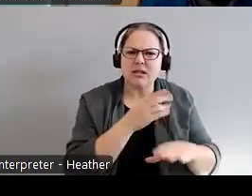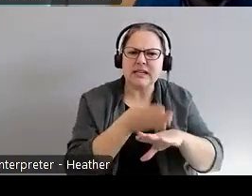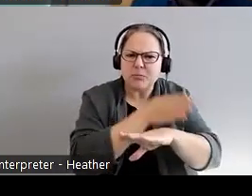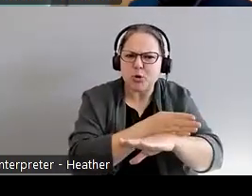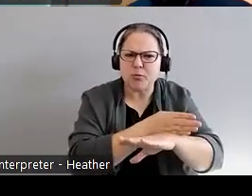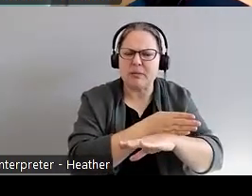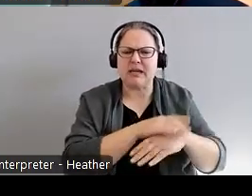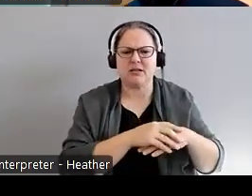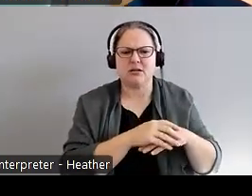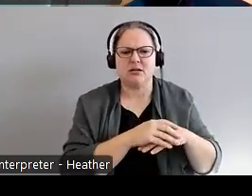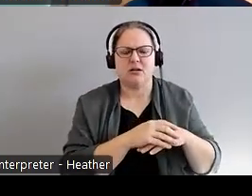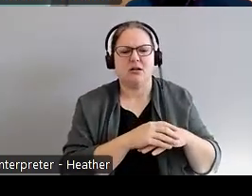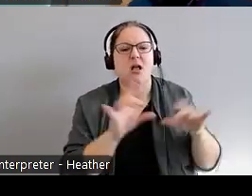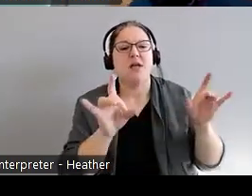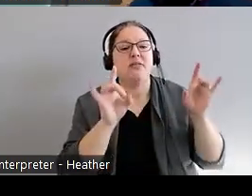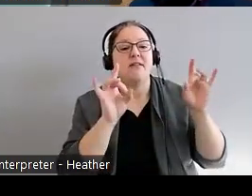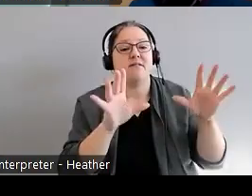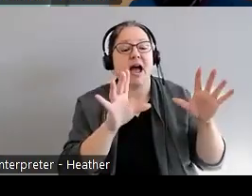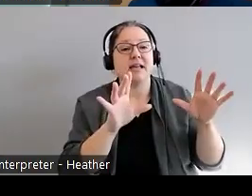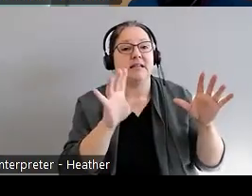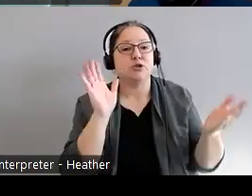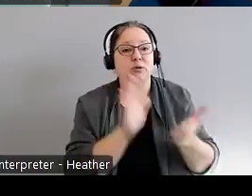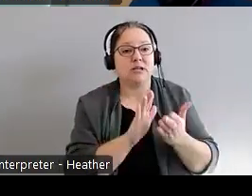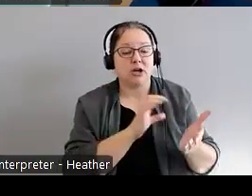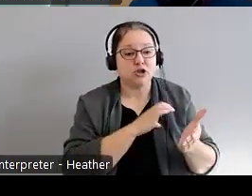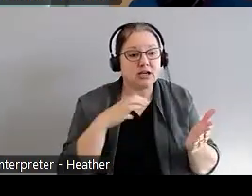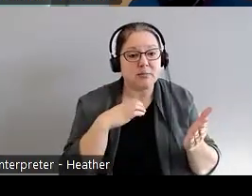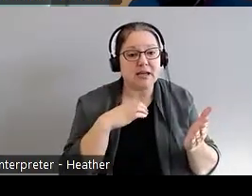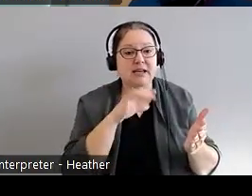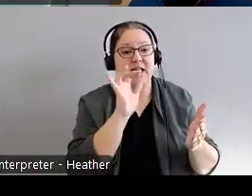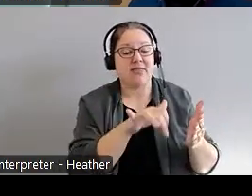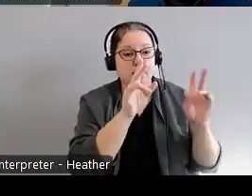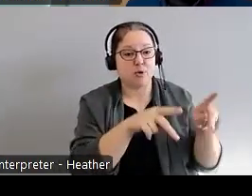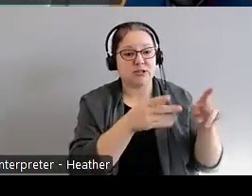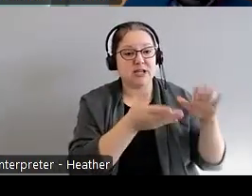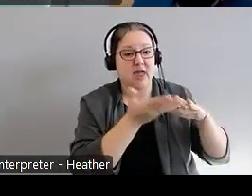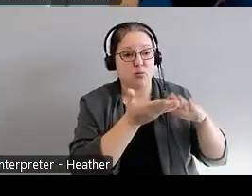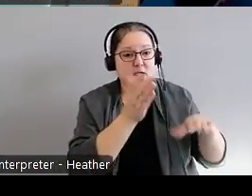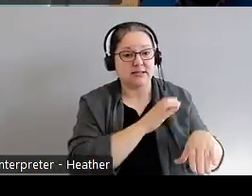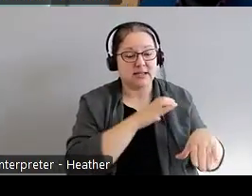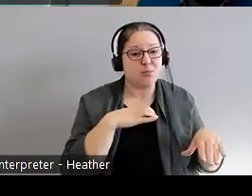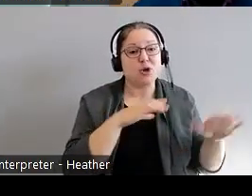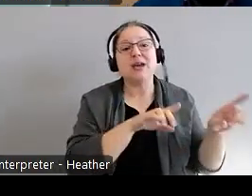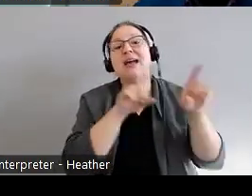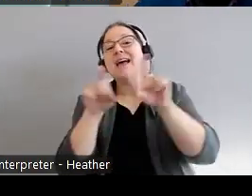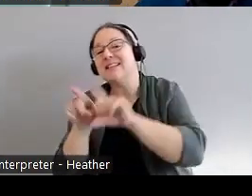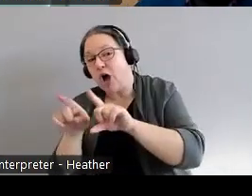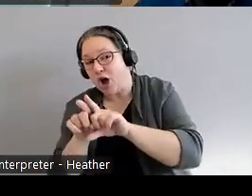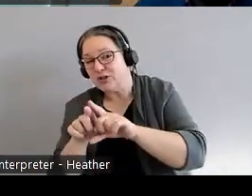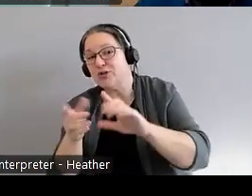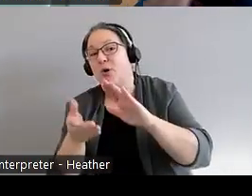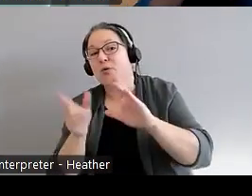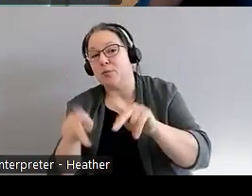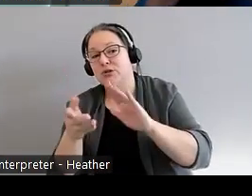of our violence reduction subcommittee is also the head of our um hospital quality control. Um